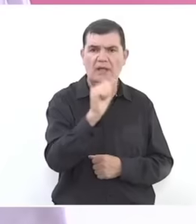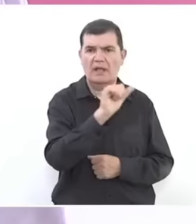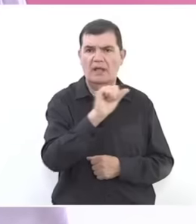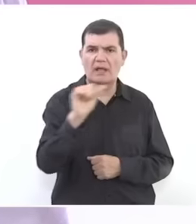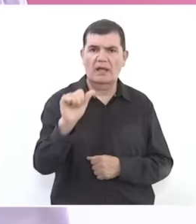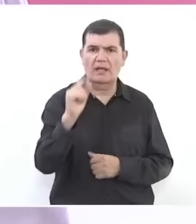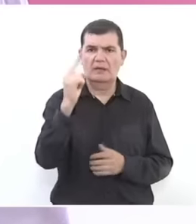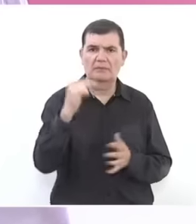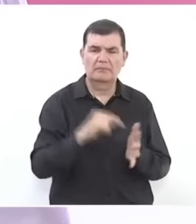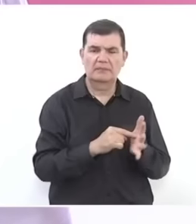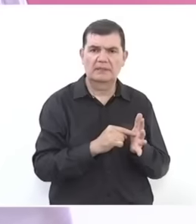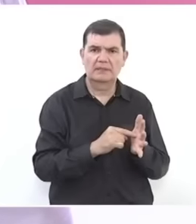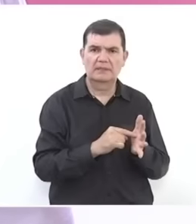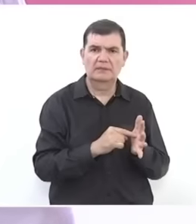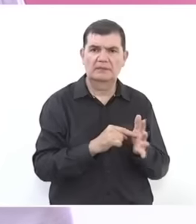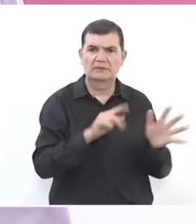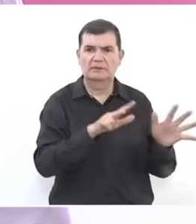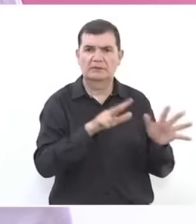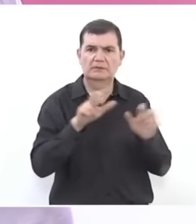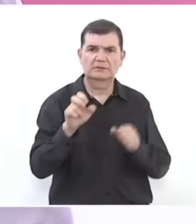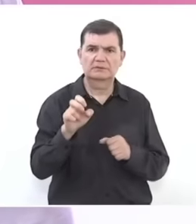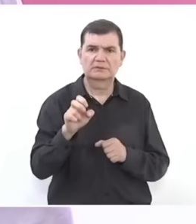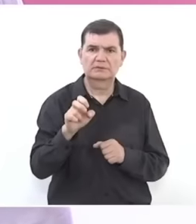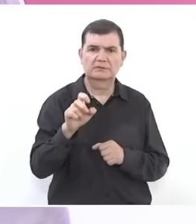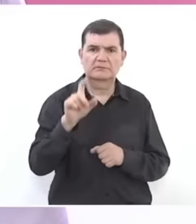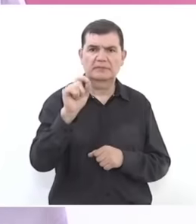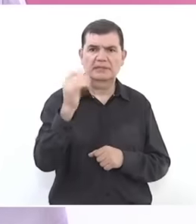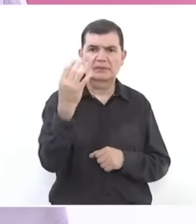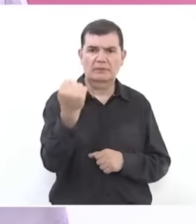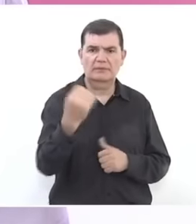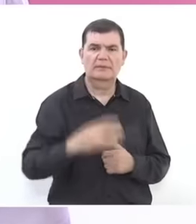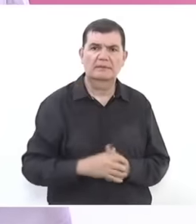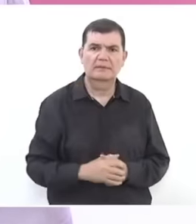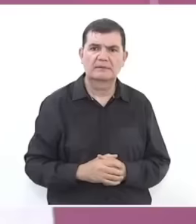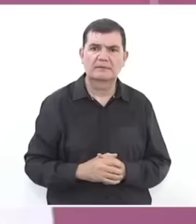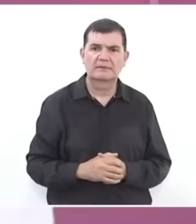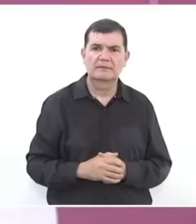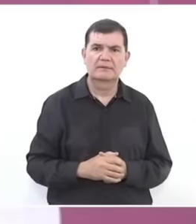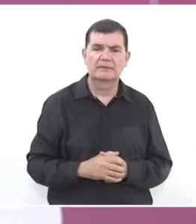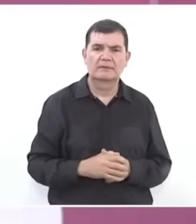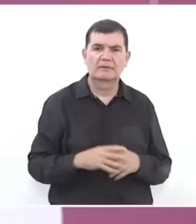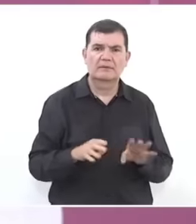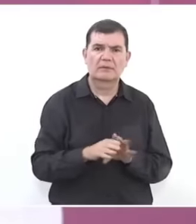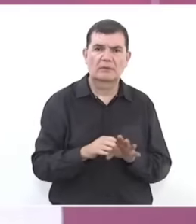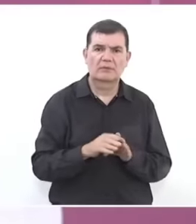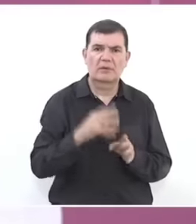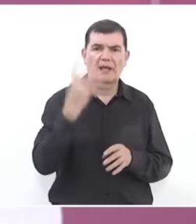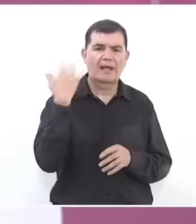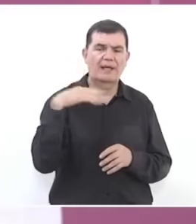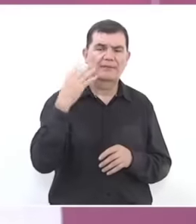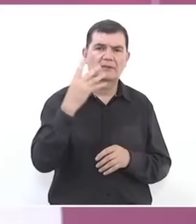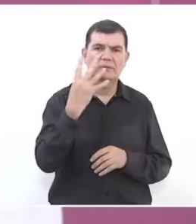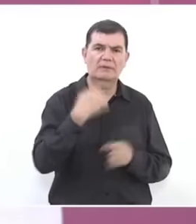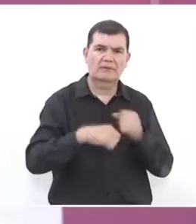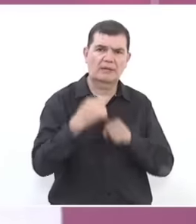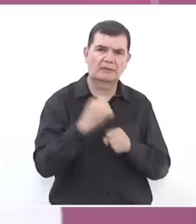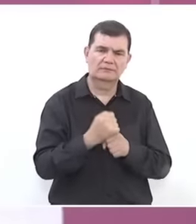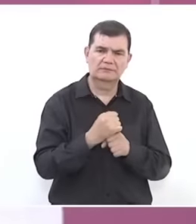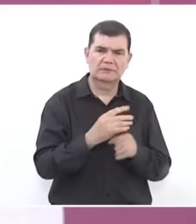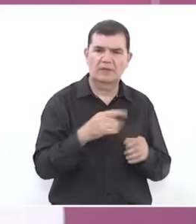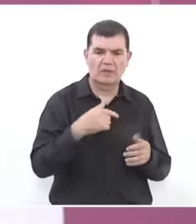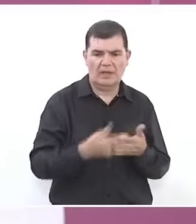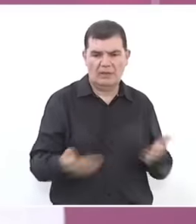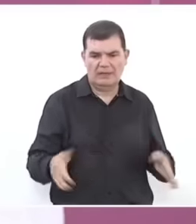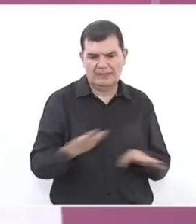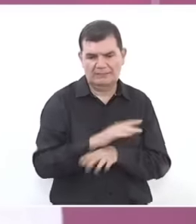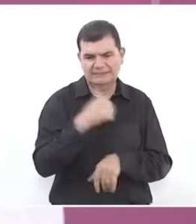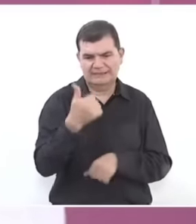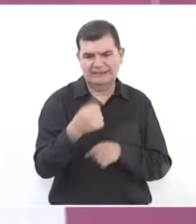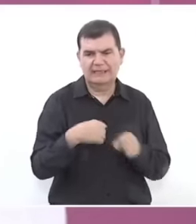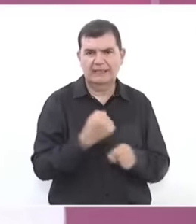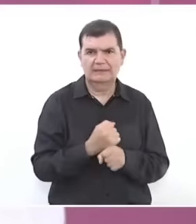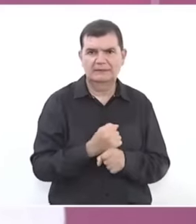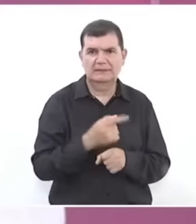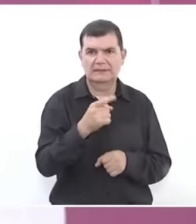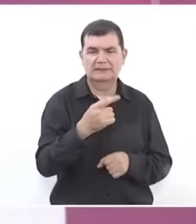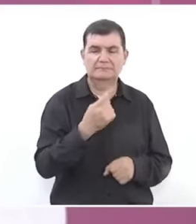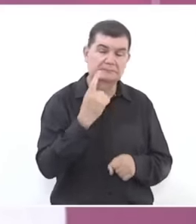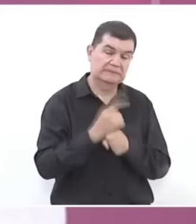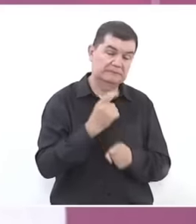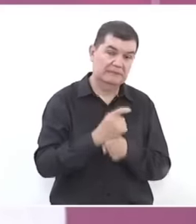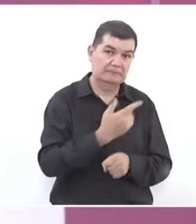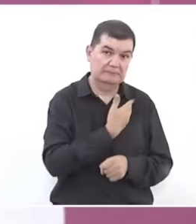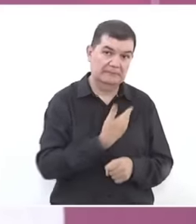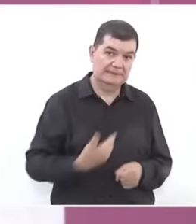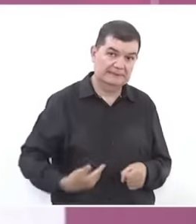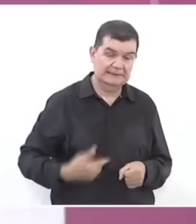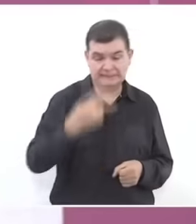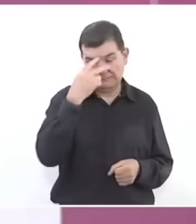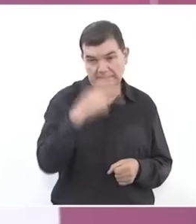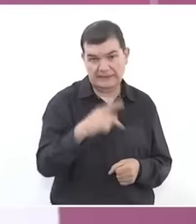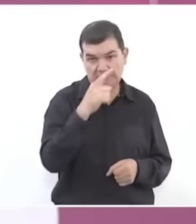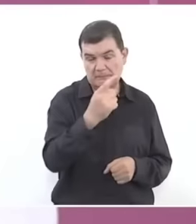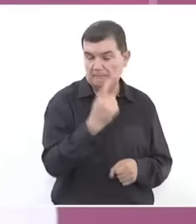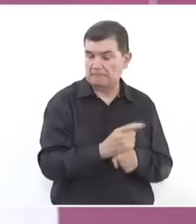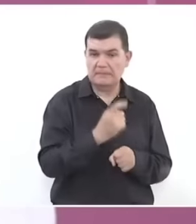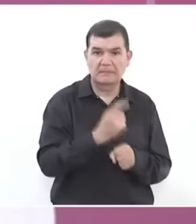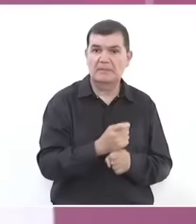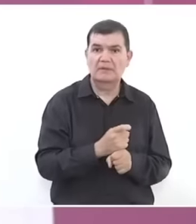1829, which were periods of 4 years before, not six, but he is the first president of Mexico 200